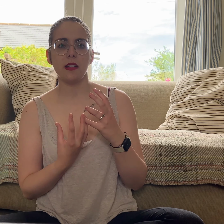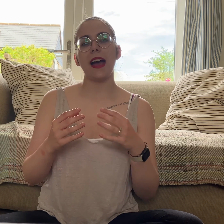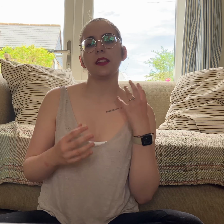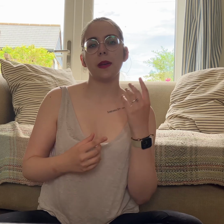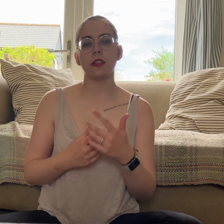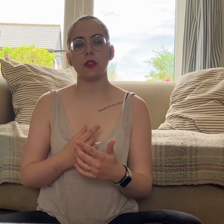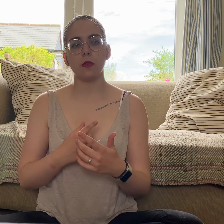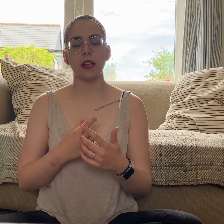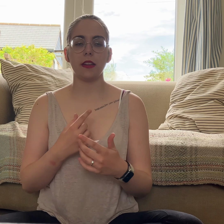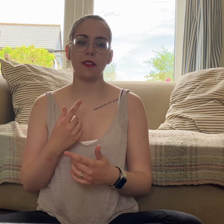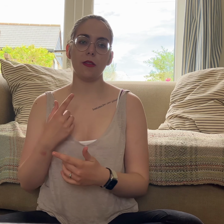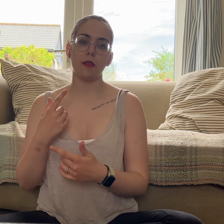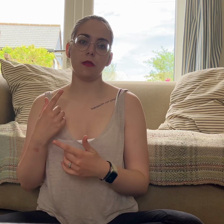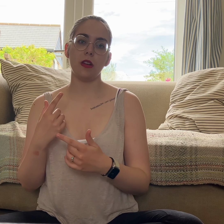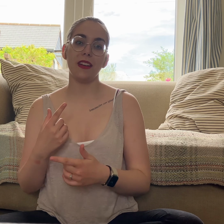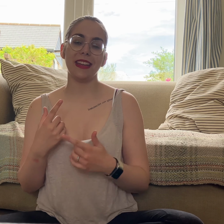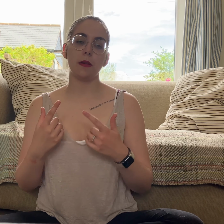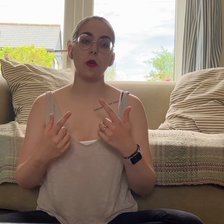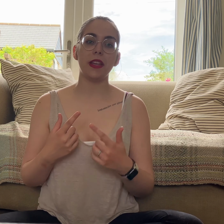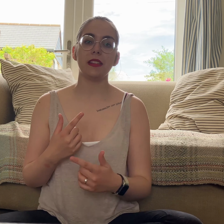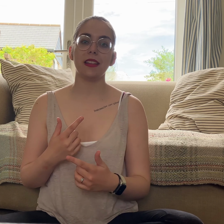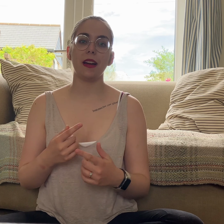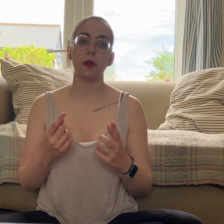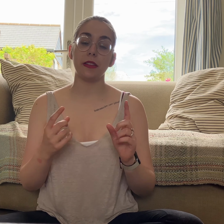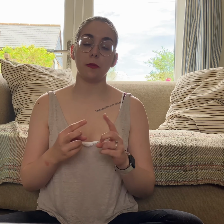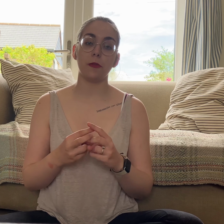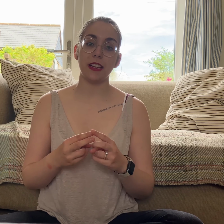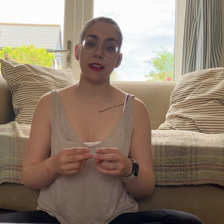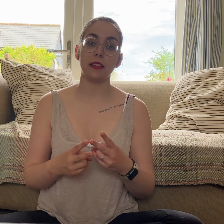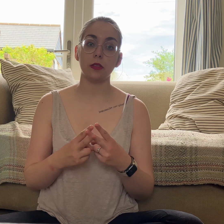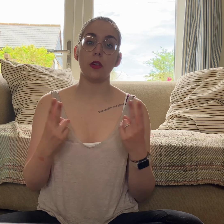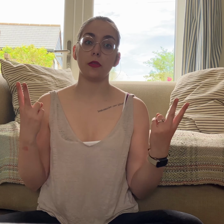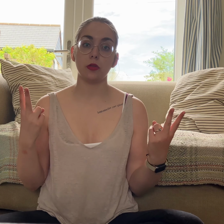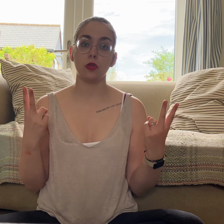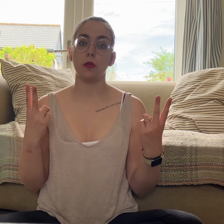and to make sure that you're learning it more easily, I'm going to break it into those two